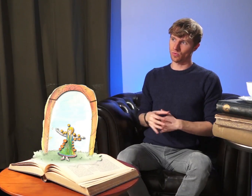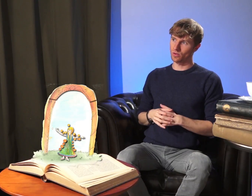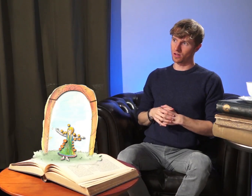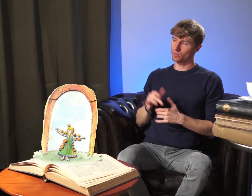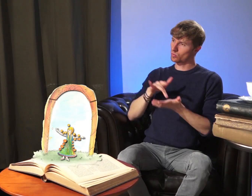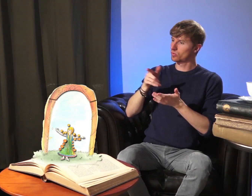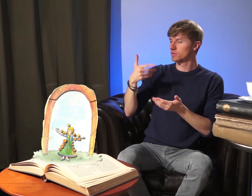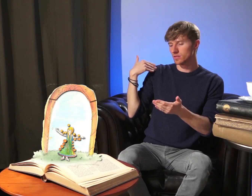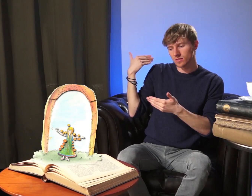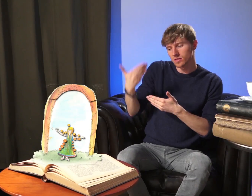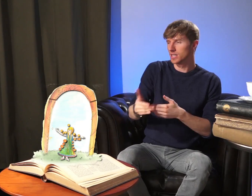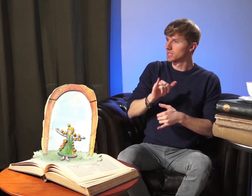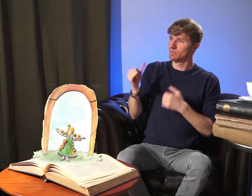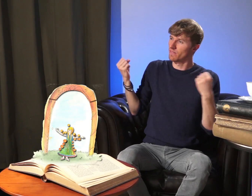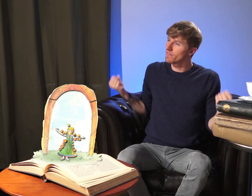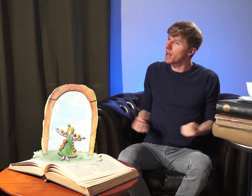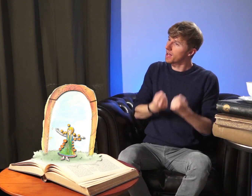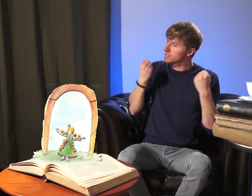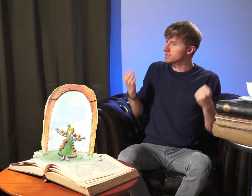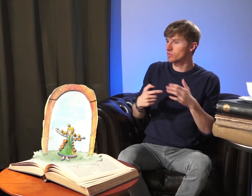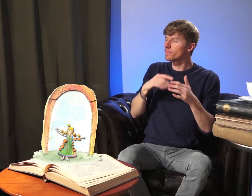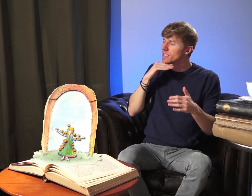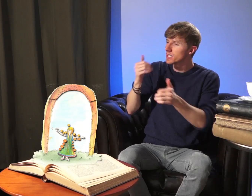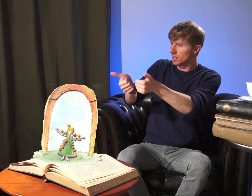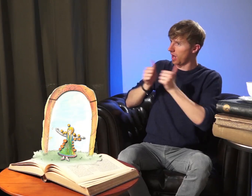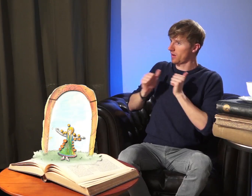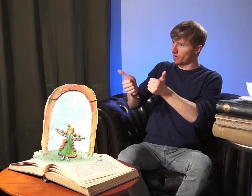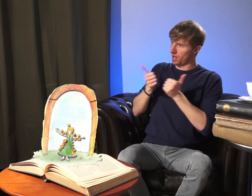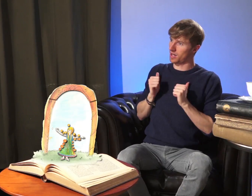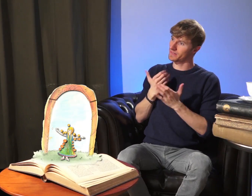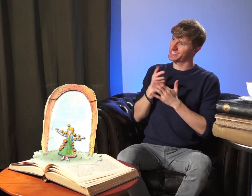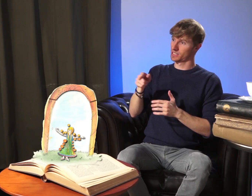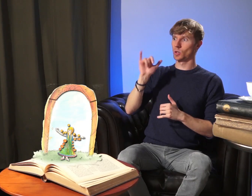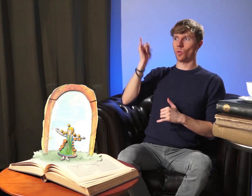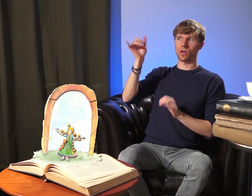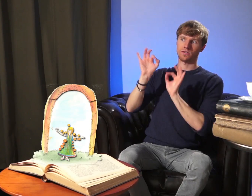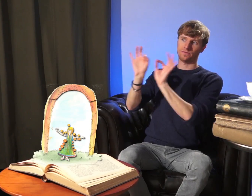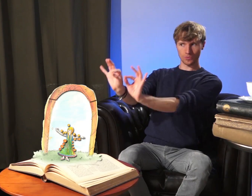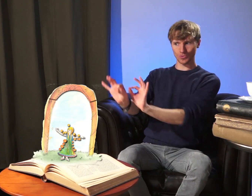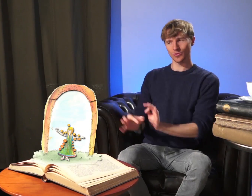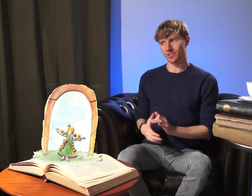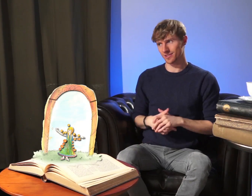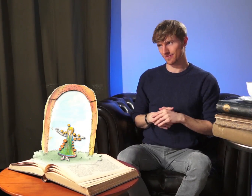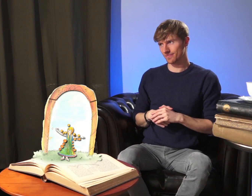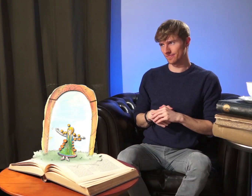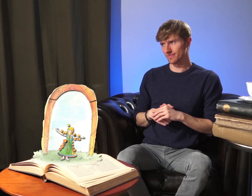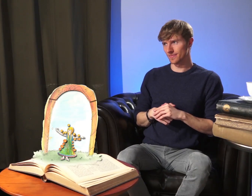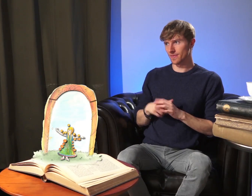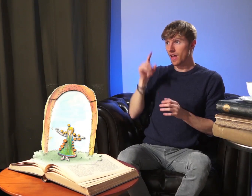"This is for you, because you were so industrious. The gold is yours."